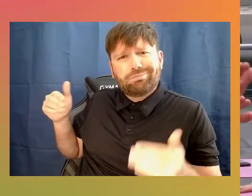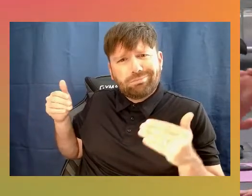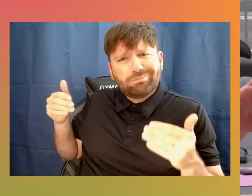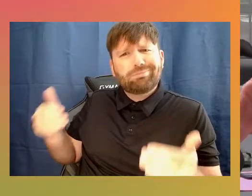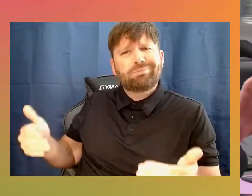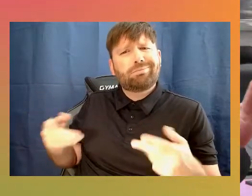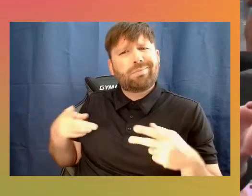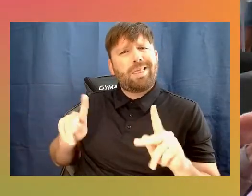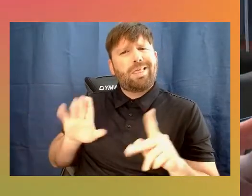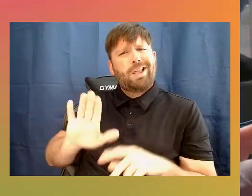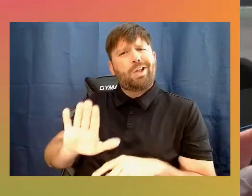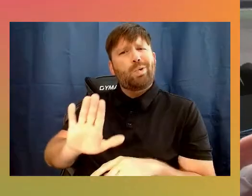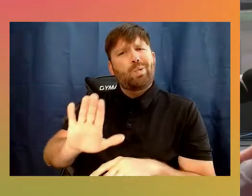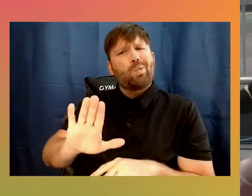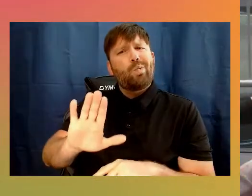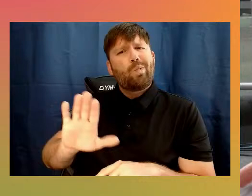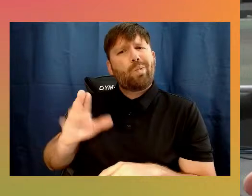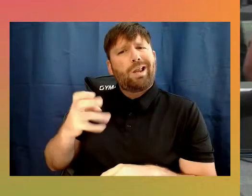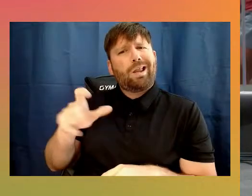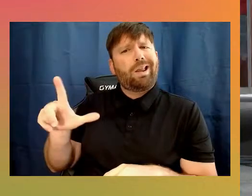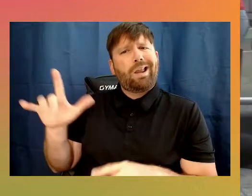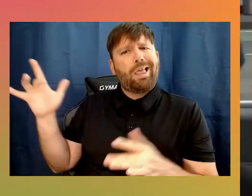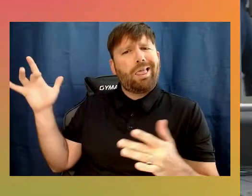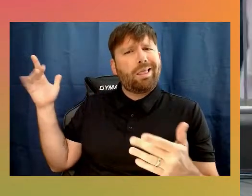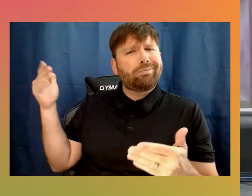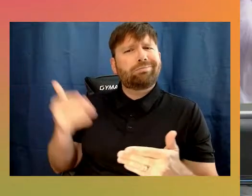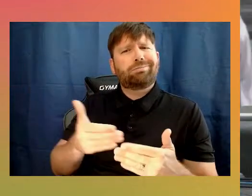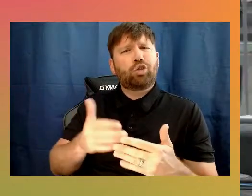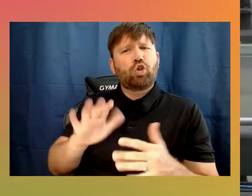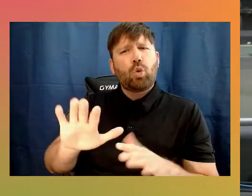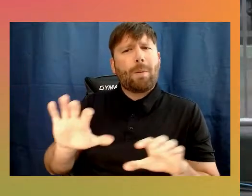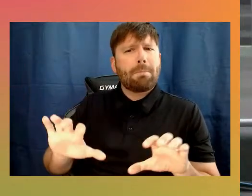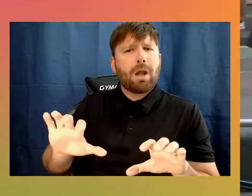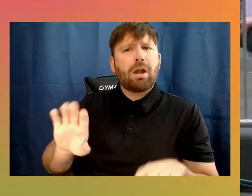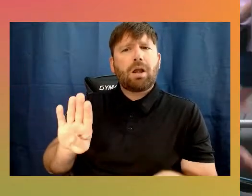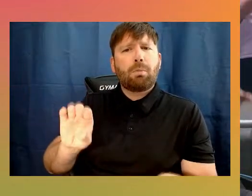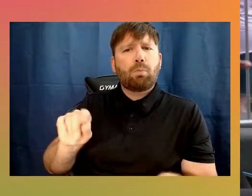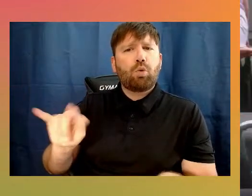OPEN THE HIP. LET IT FEEL GOOD.